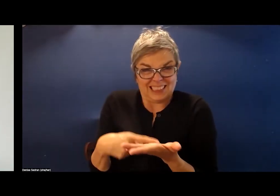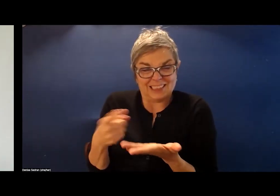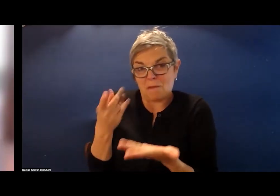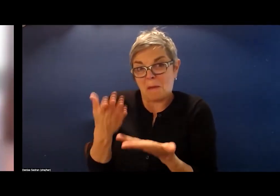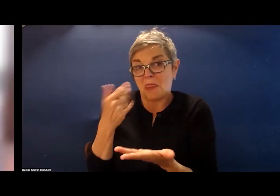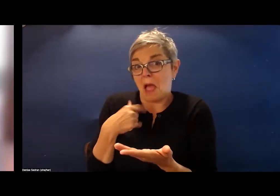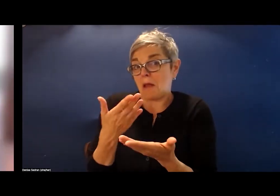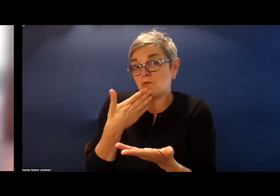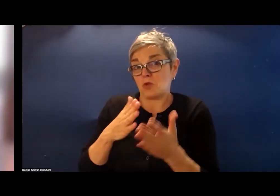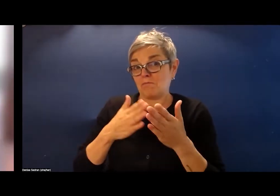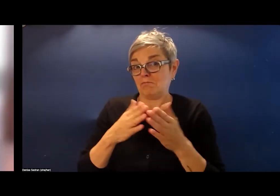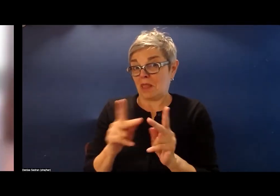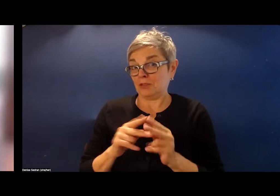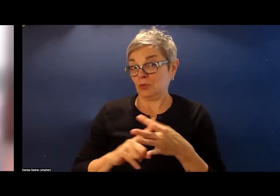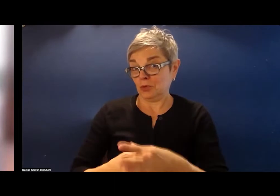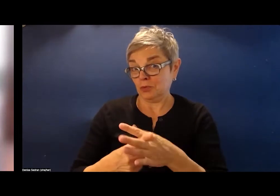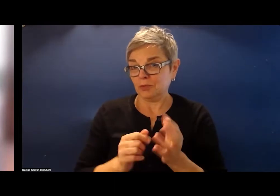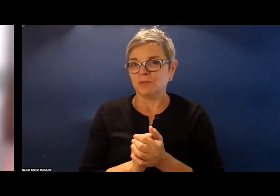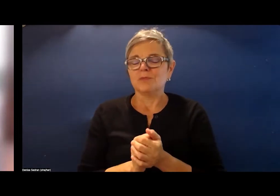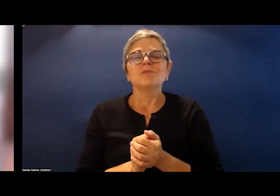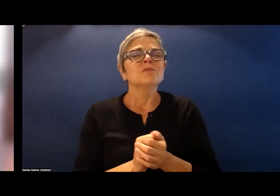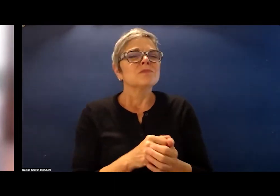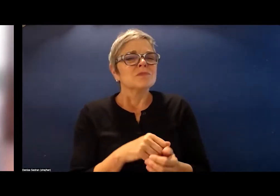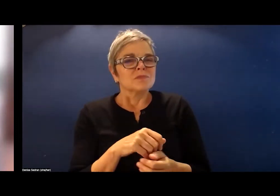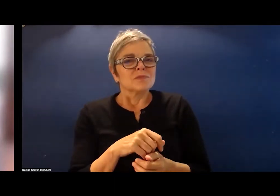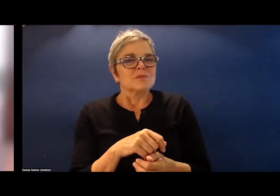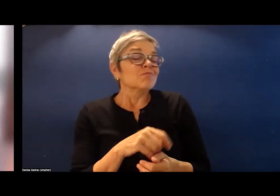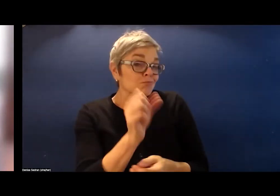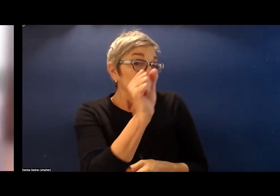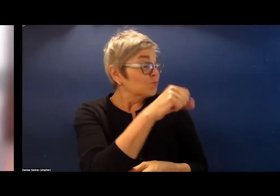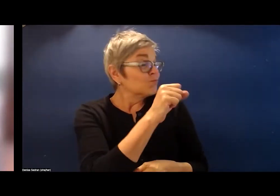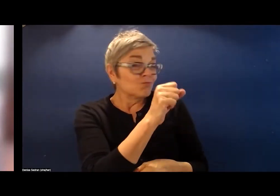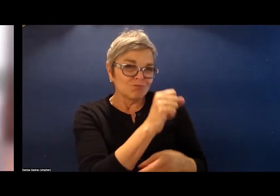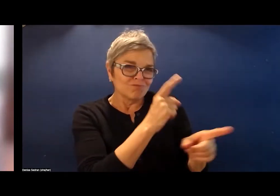Michelle: Yeah, it's interesting because I was telling a colleague here